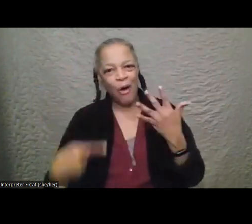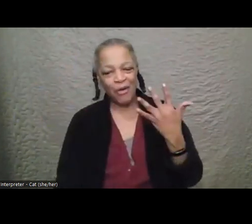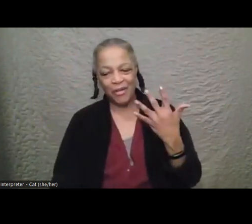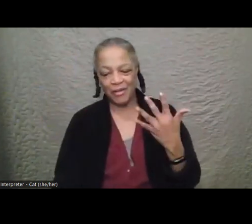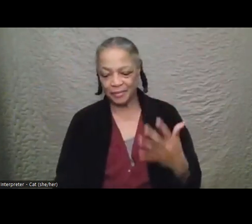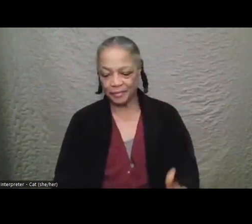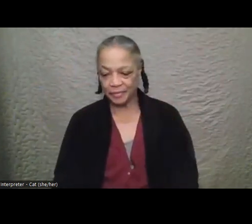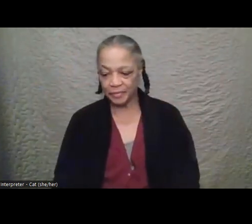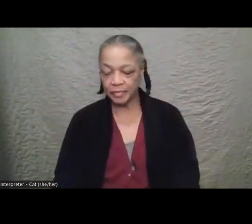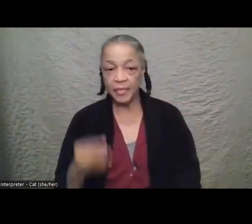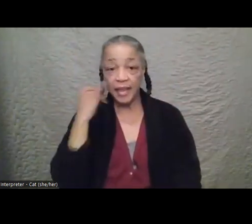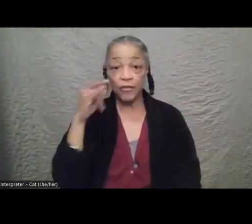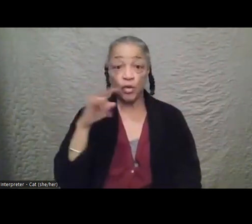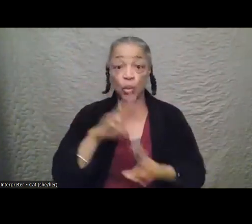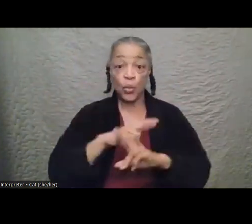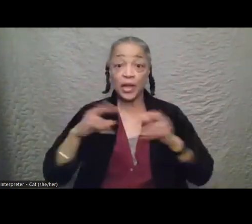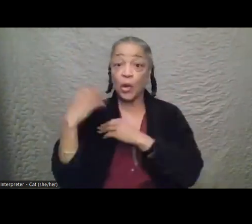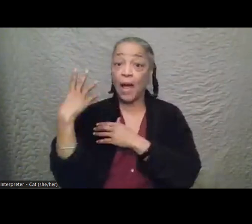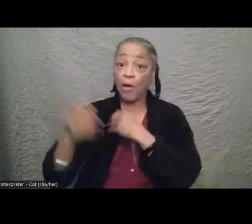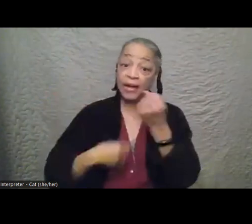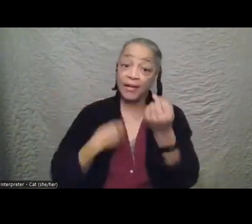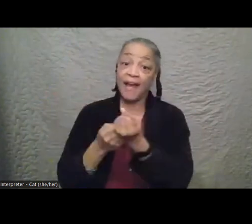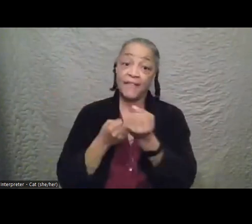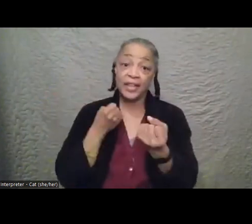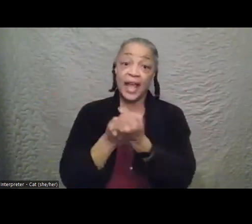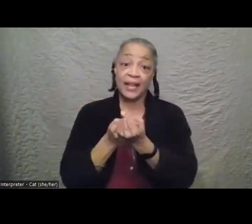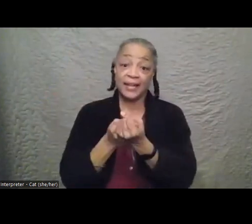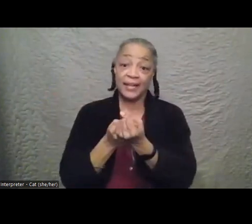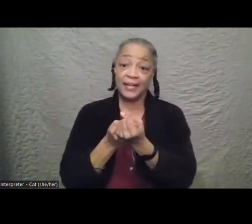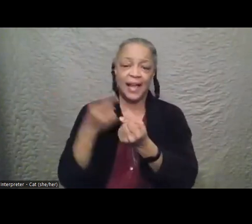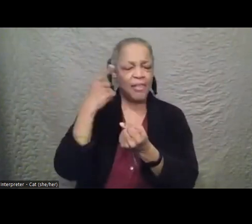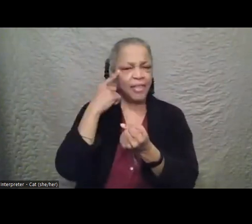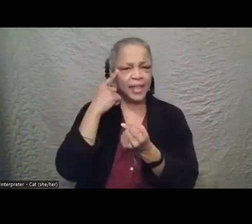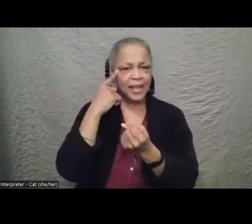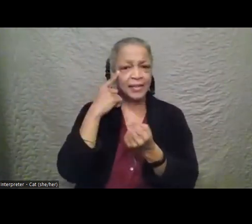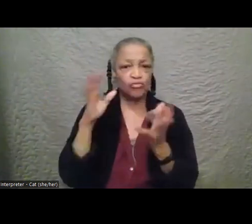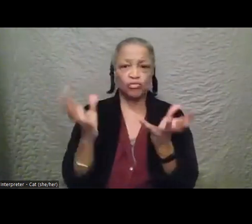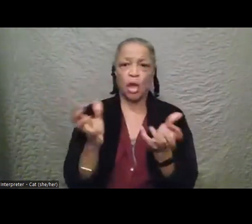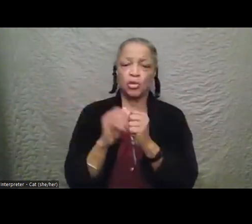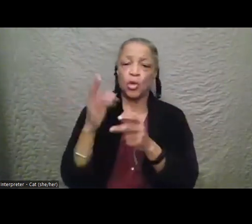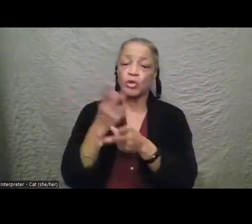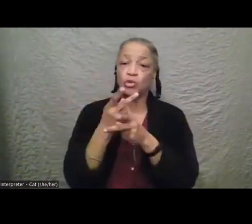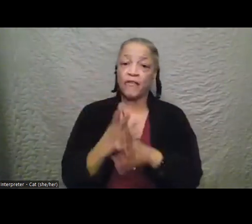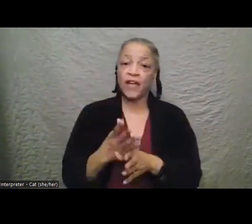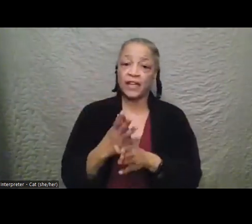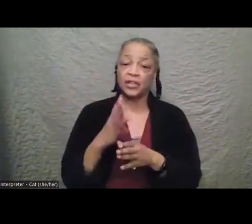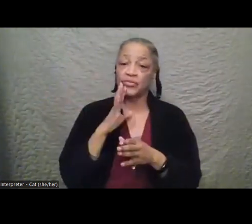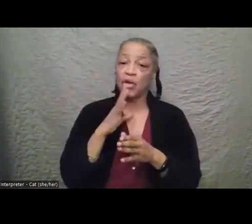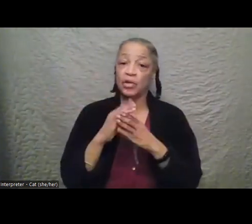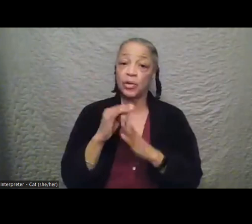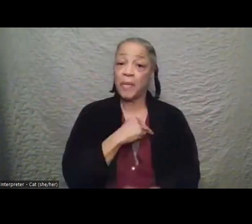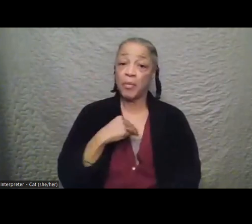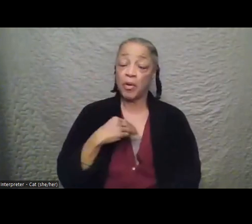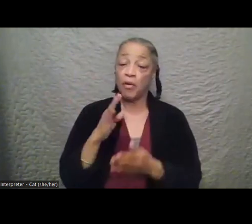If you are ready to go out there and advocate, I think talk to your supervisor , reach out